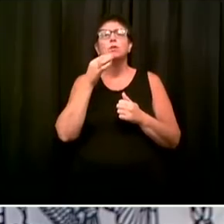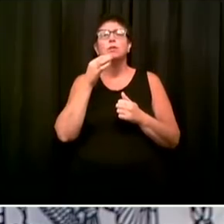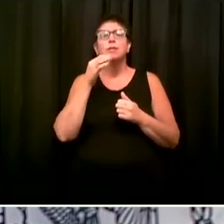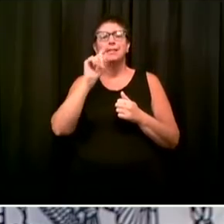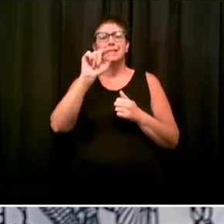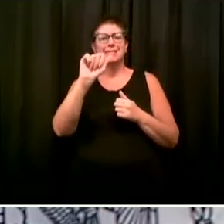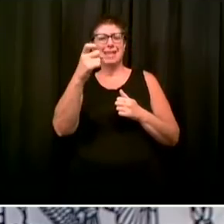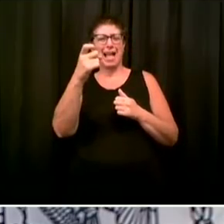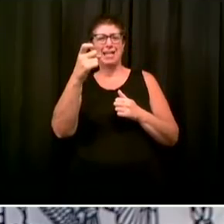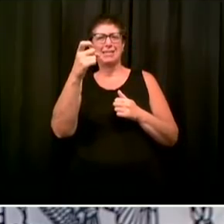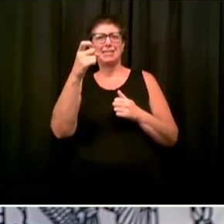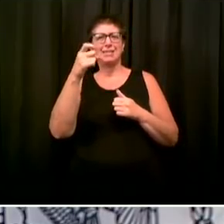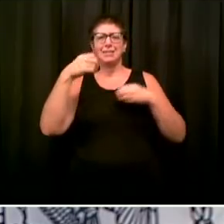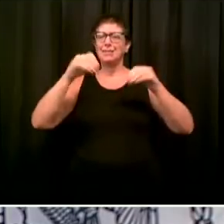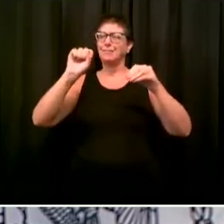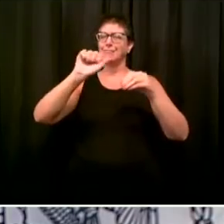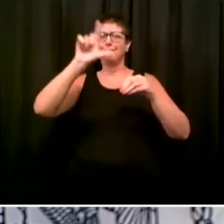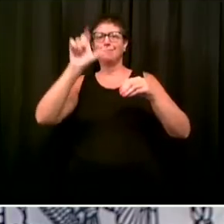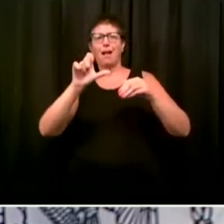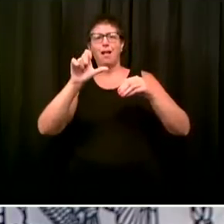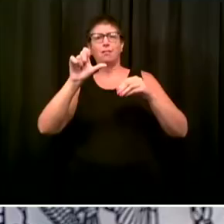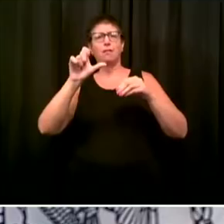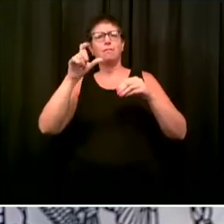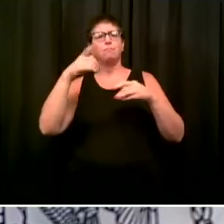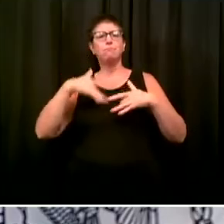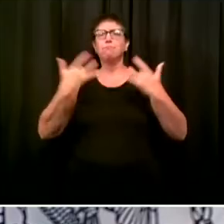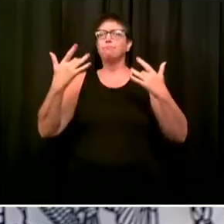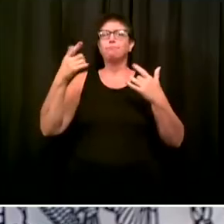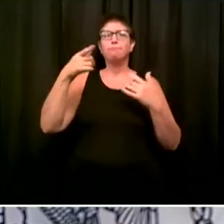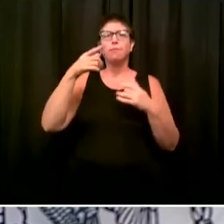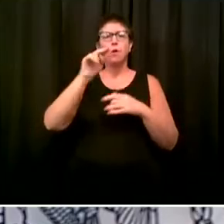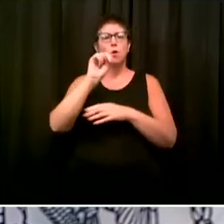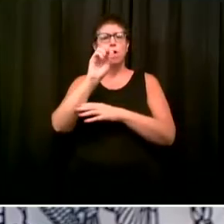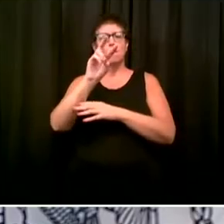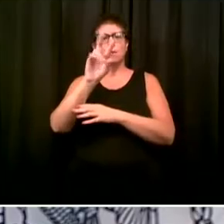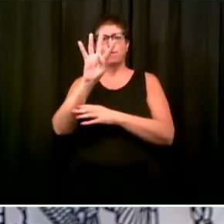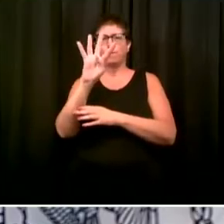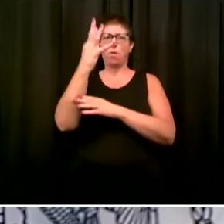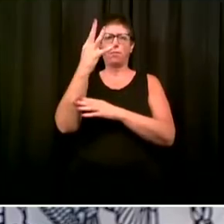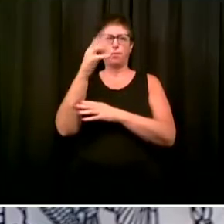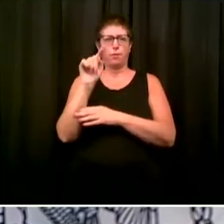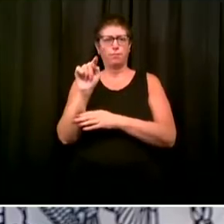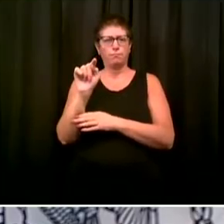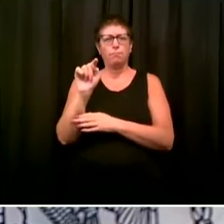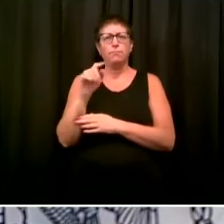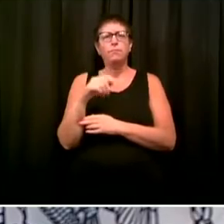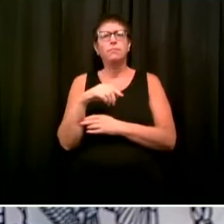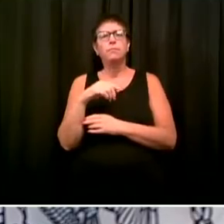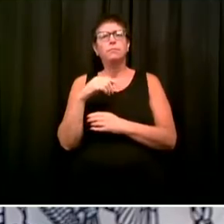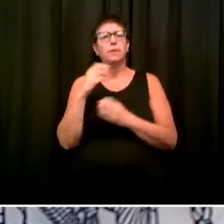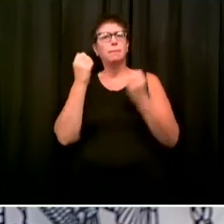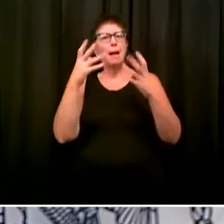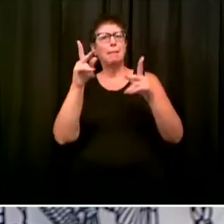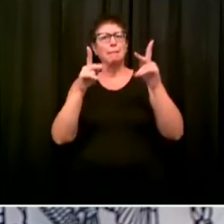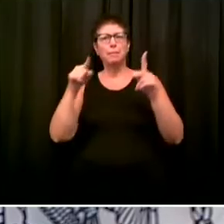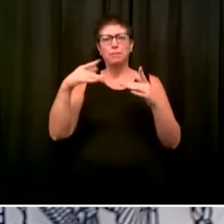I HAVE A QUESTION ABOUT THE TAXING SALE, SOME OFFICIALS RAISING CONCERNS